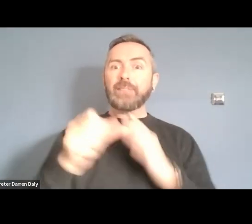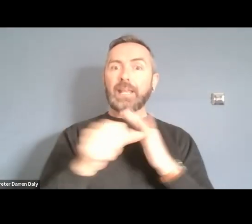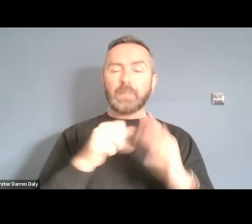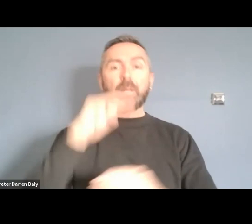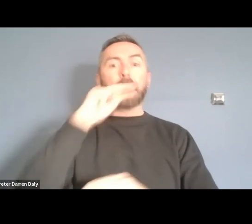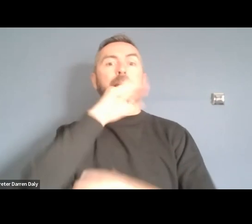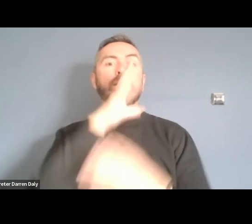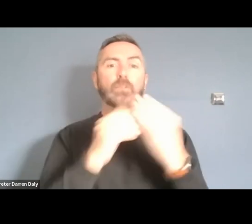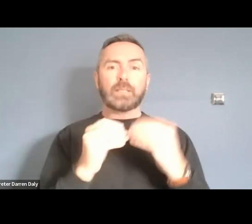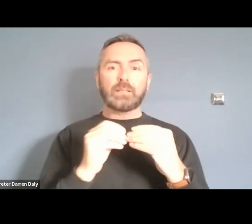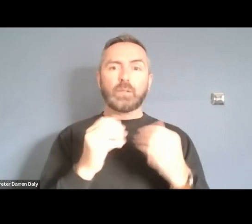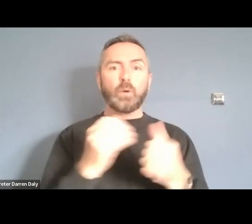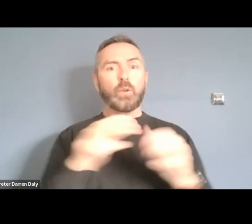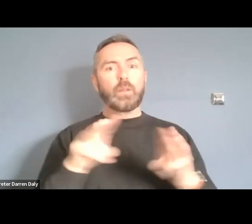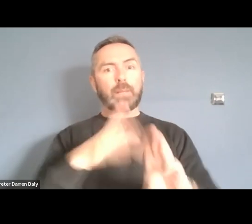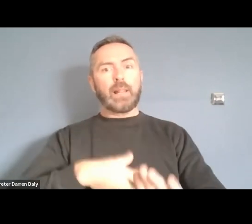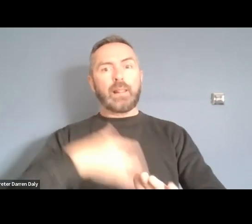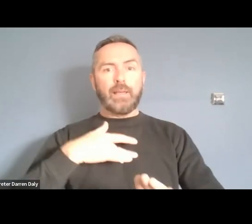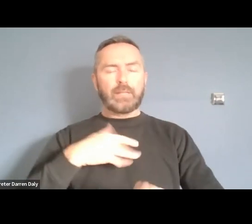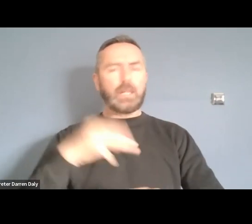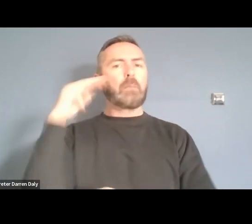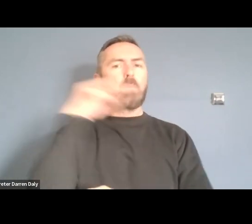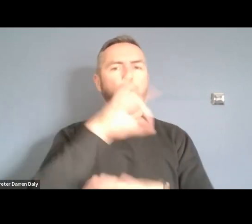And it's important for the government to pay attention to those messages.